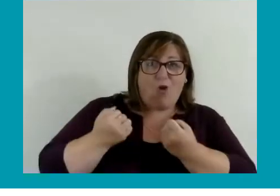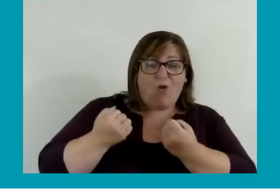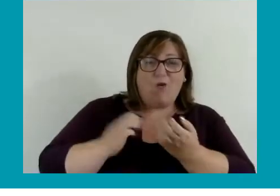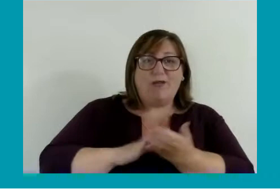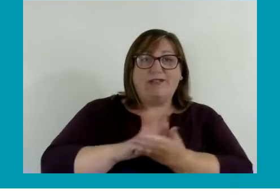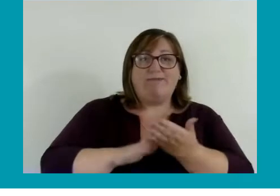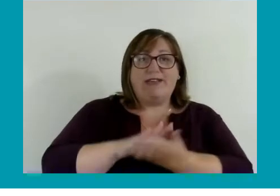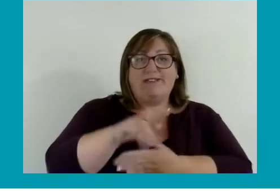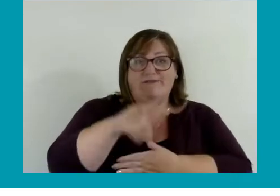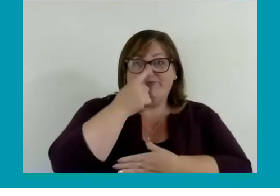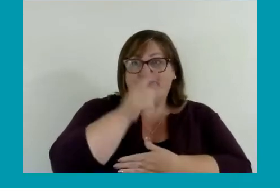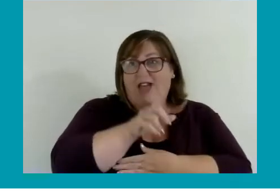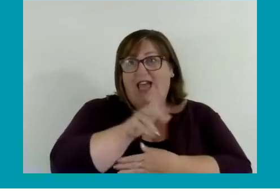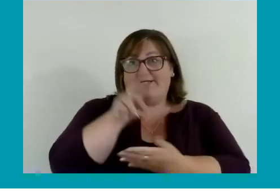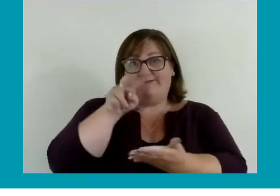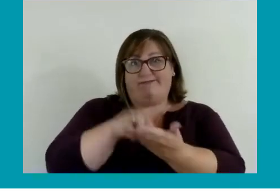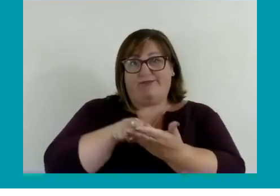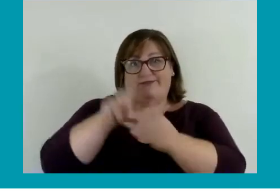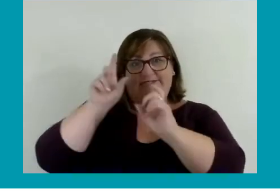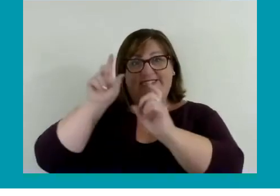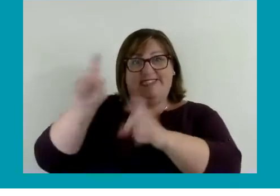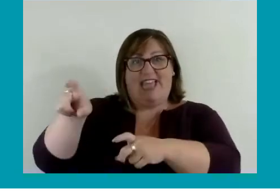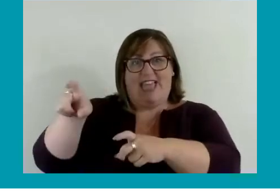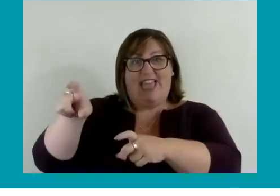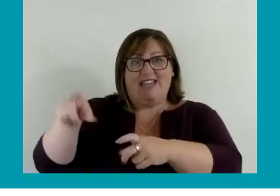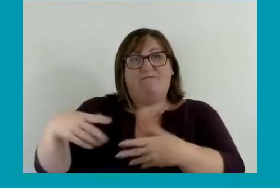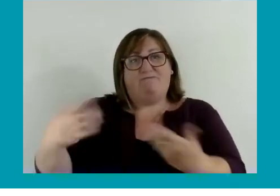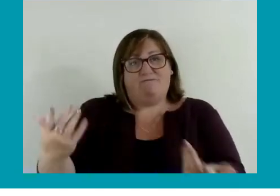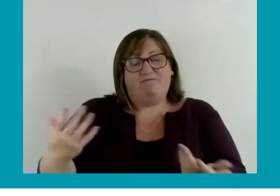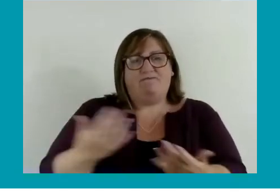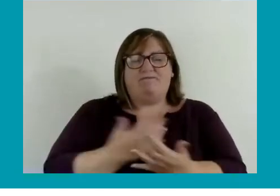and so yeah lots of different roles that you probably wouldn't associate with the traditional